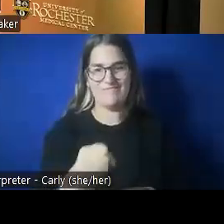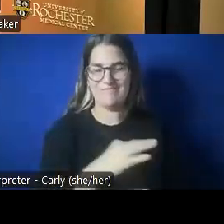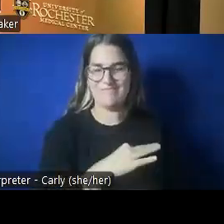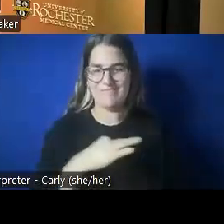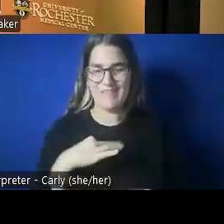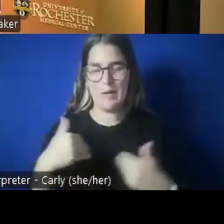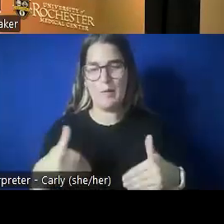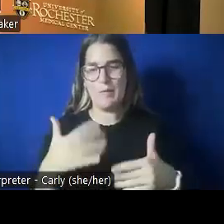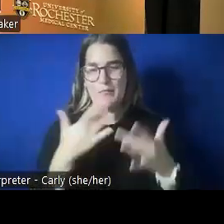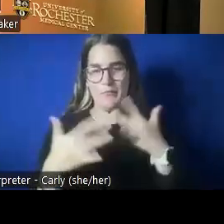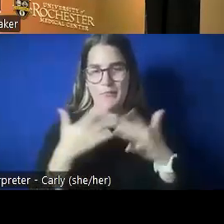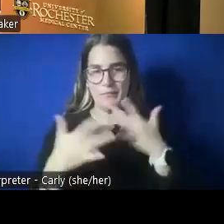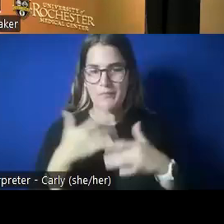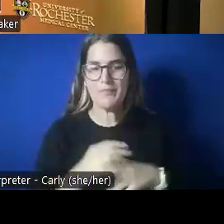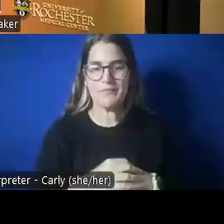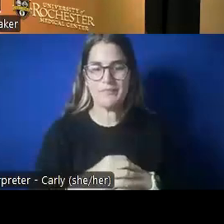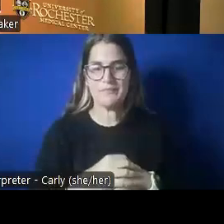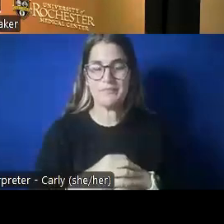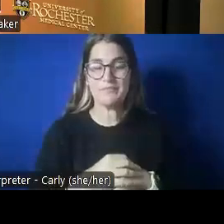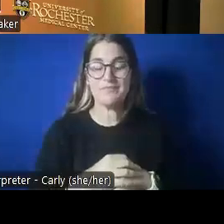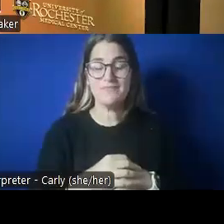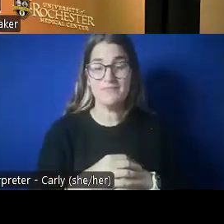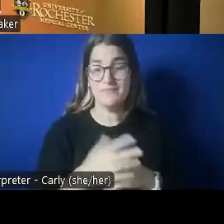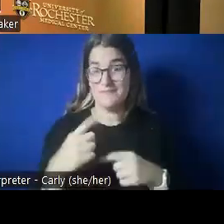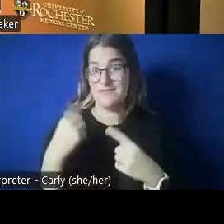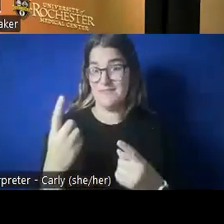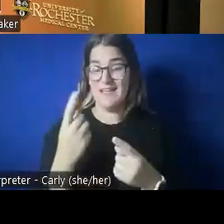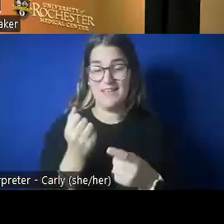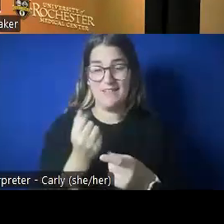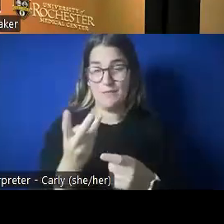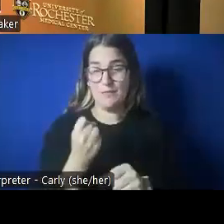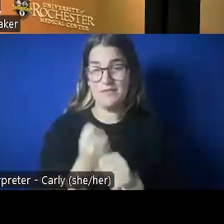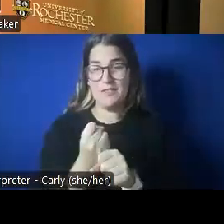the last couple of years have only been able to have an advocate on site for like a few months